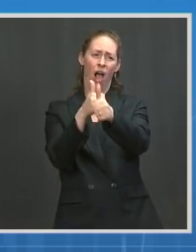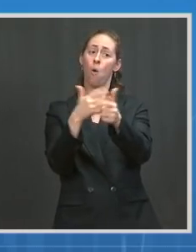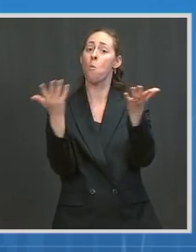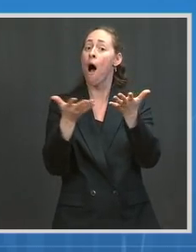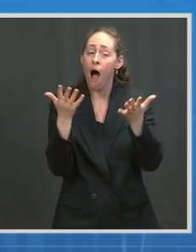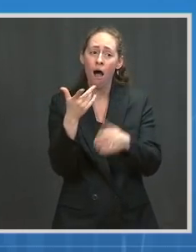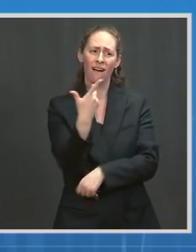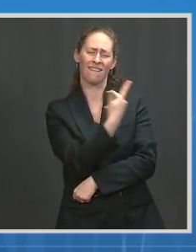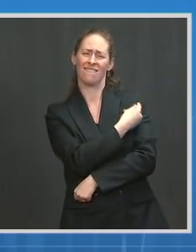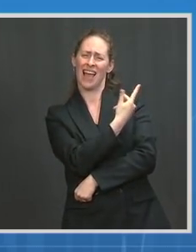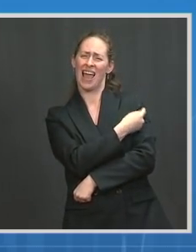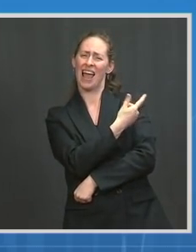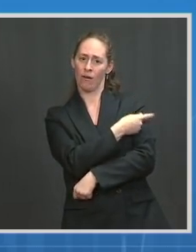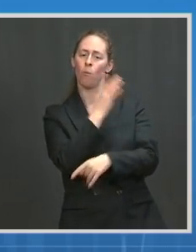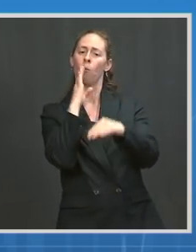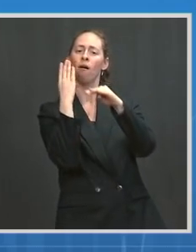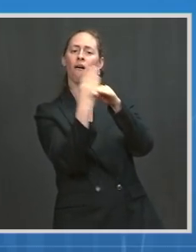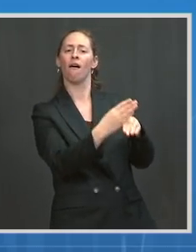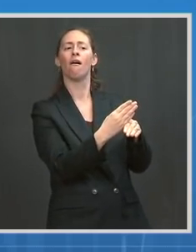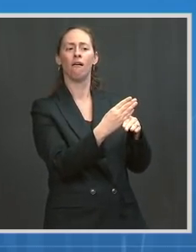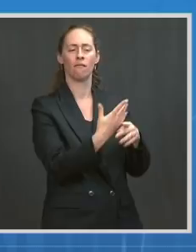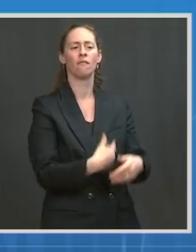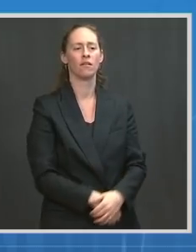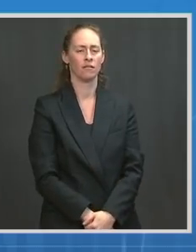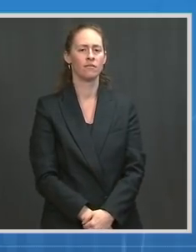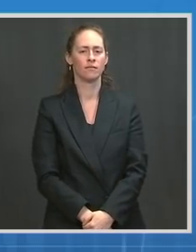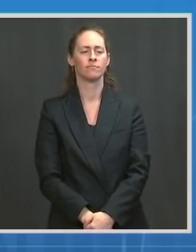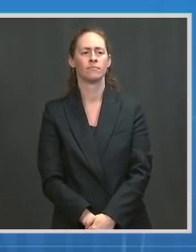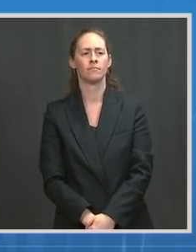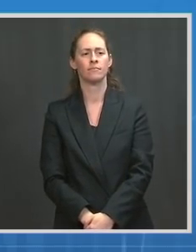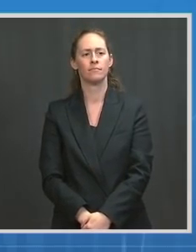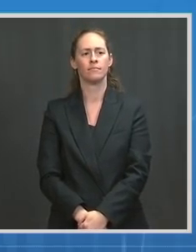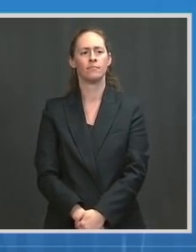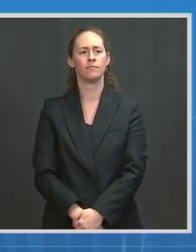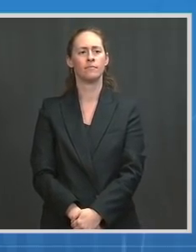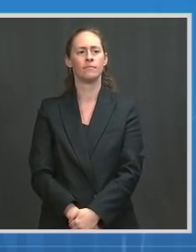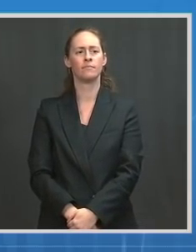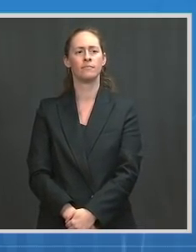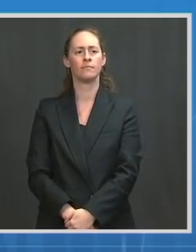If you develop symptoms, you should put your mask back on and get tested right away.